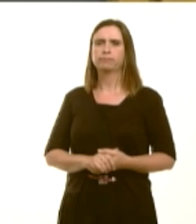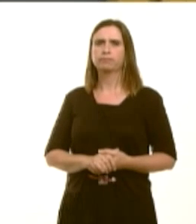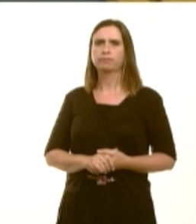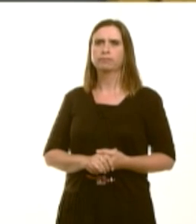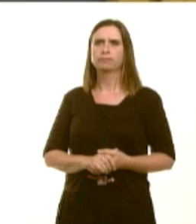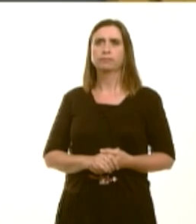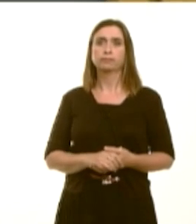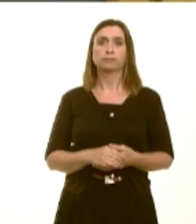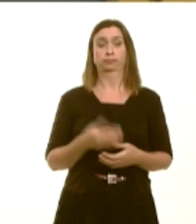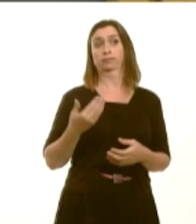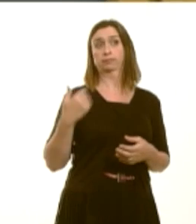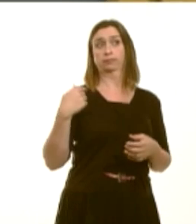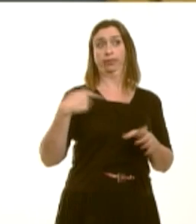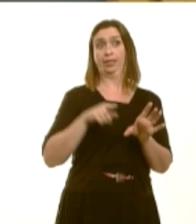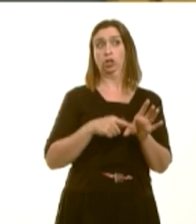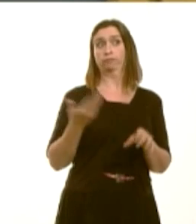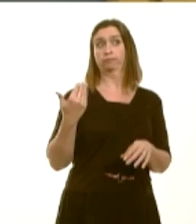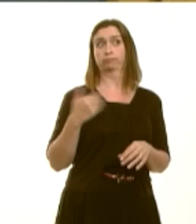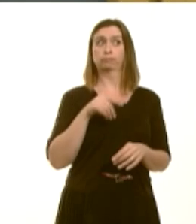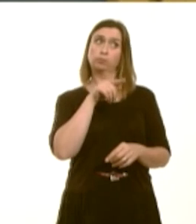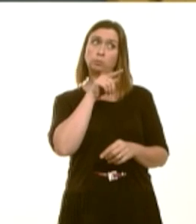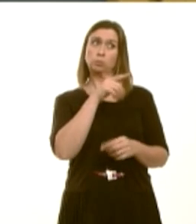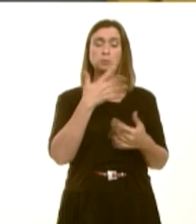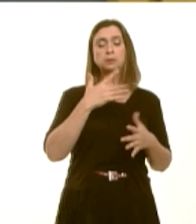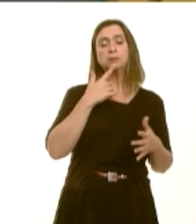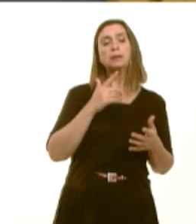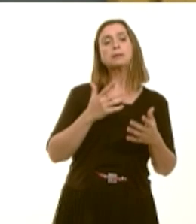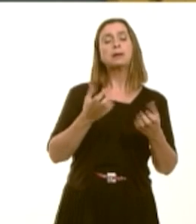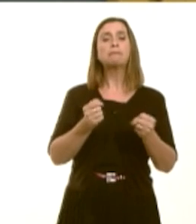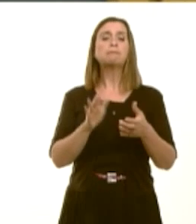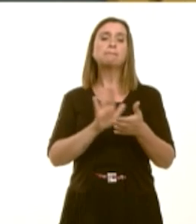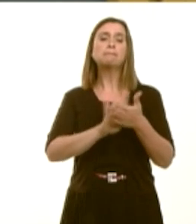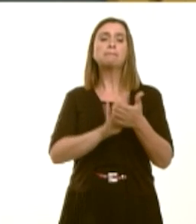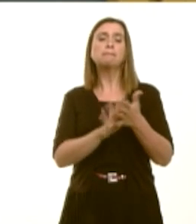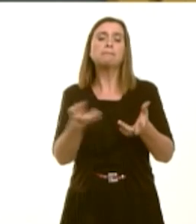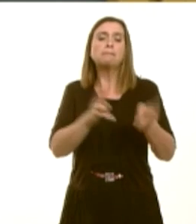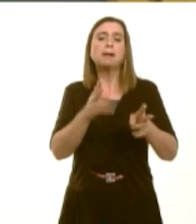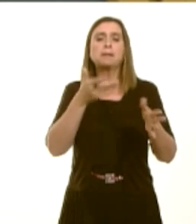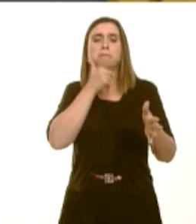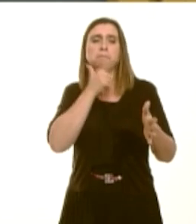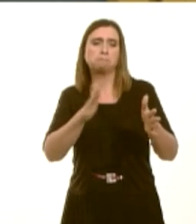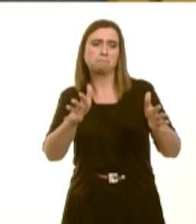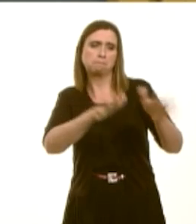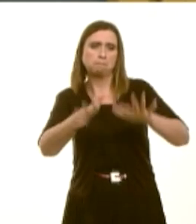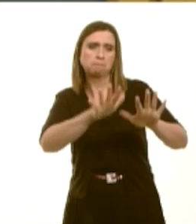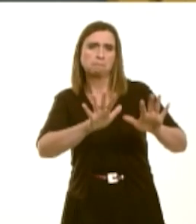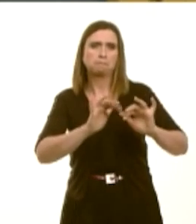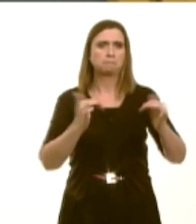year, you indicated that clean-up costs associated with opencast sites added weight to calls